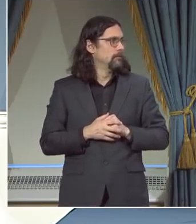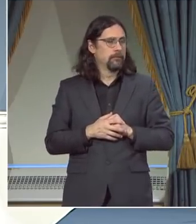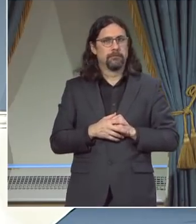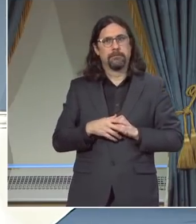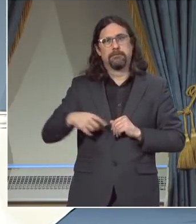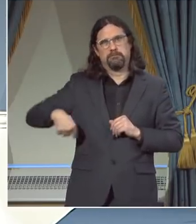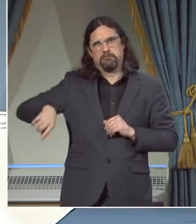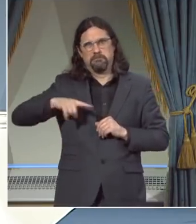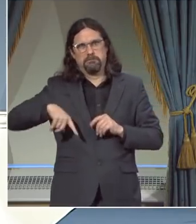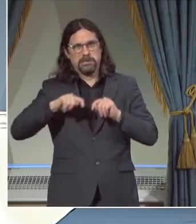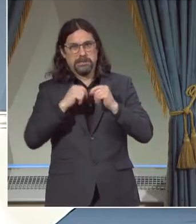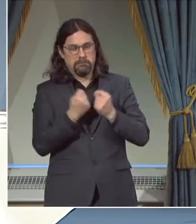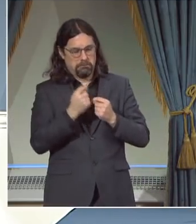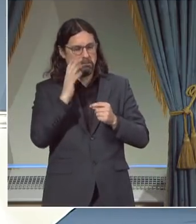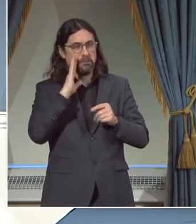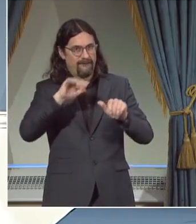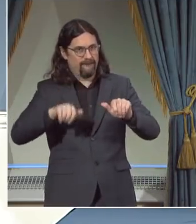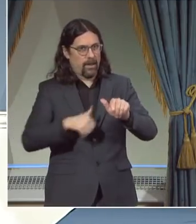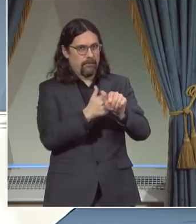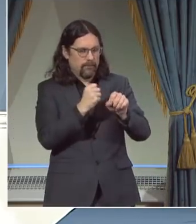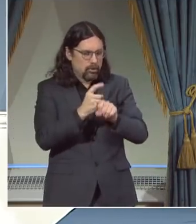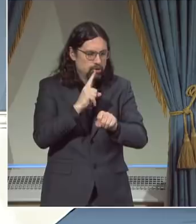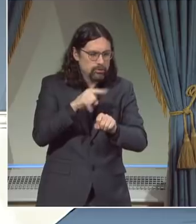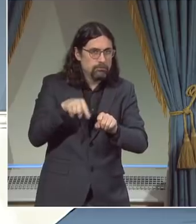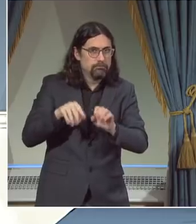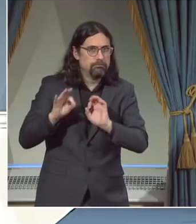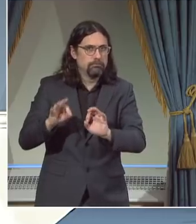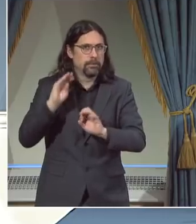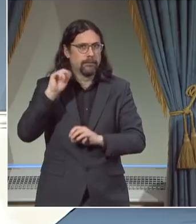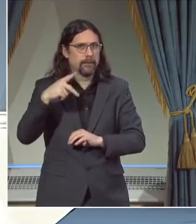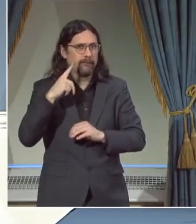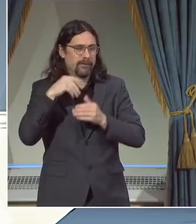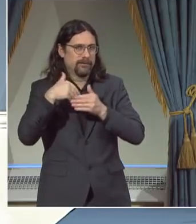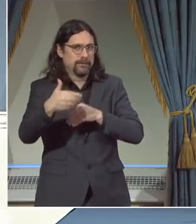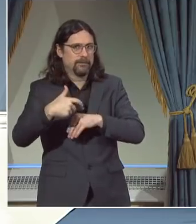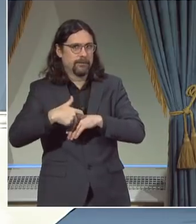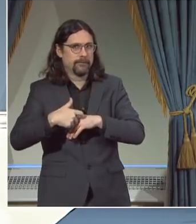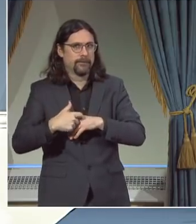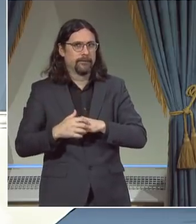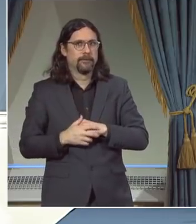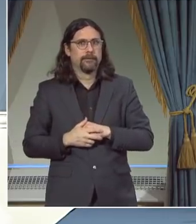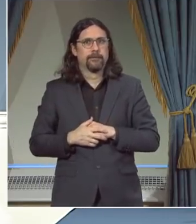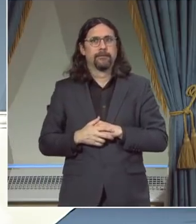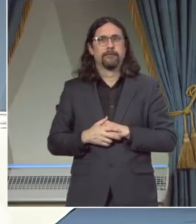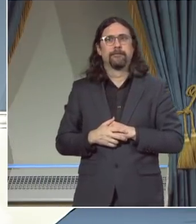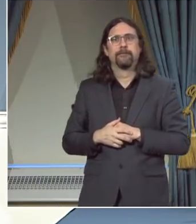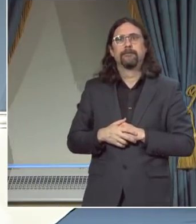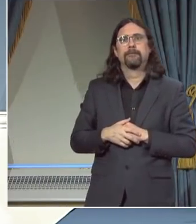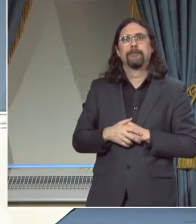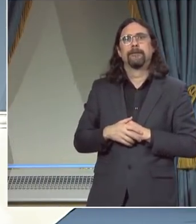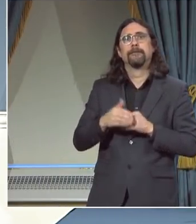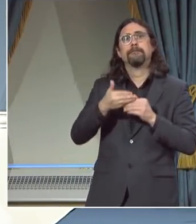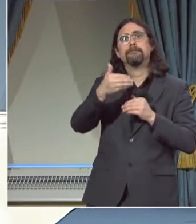WILLL UP WITH YOU, KATIE, ON THE SPECIFICS. NEXT, WE HAVE MILES FROM NBC NEW YORK.